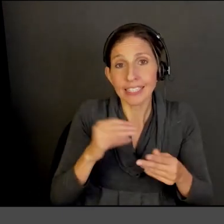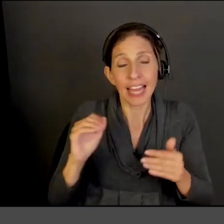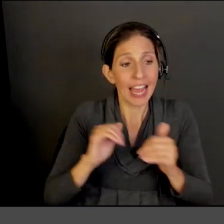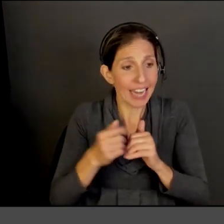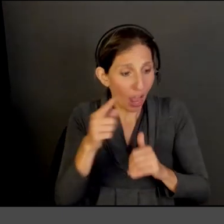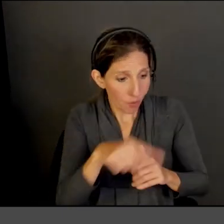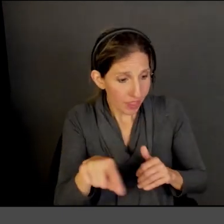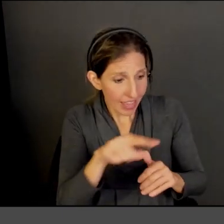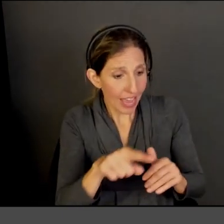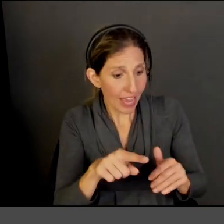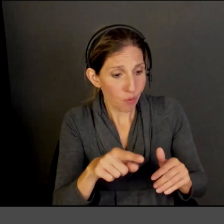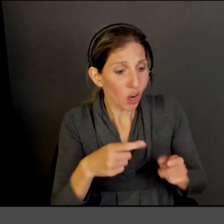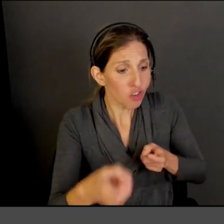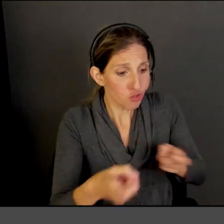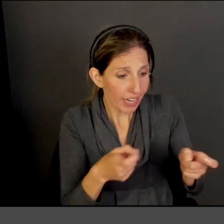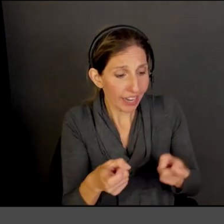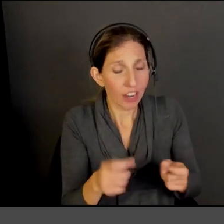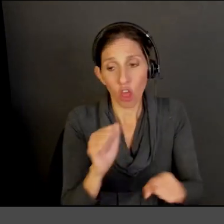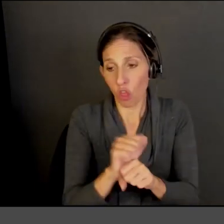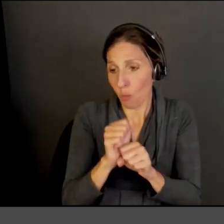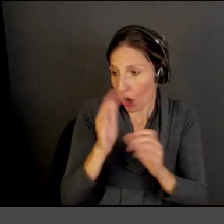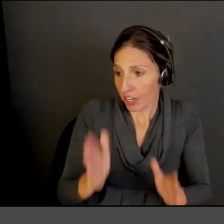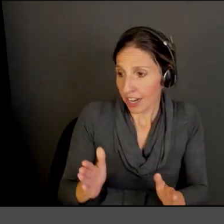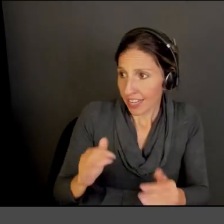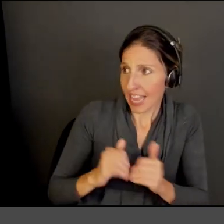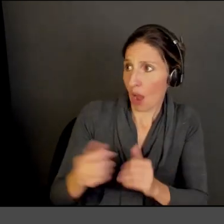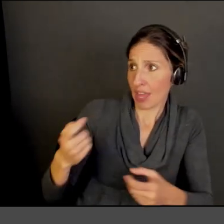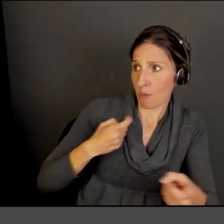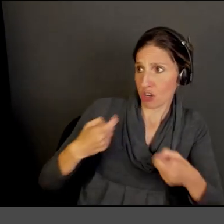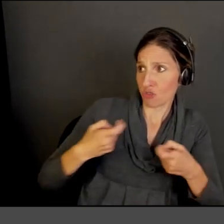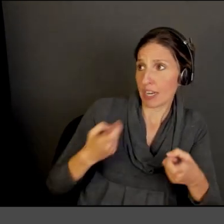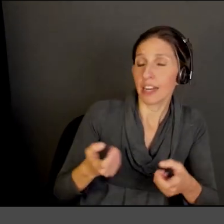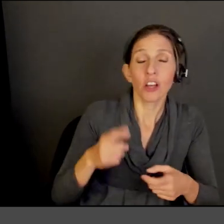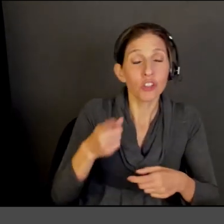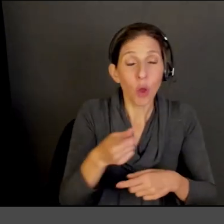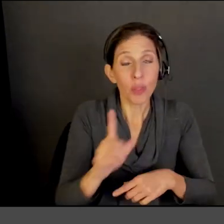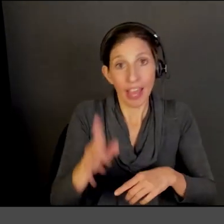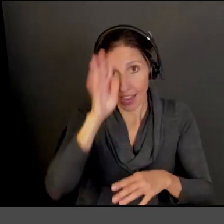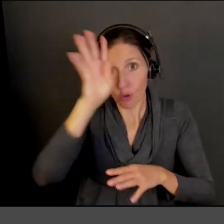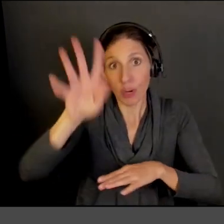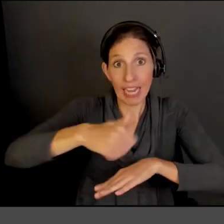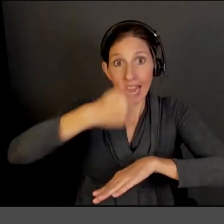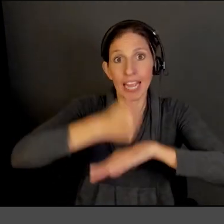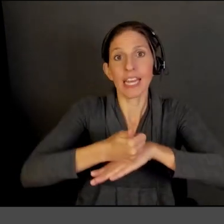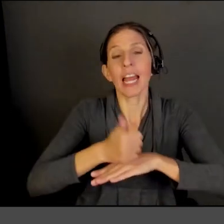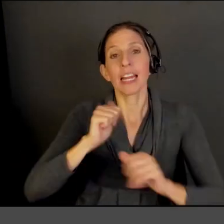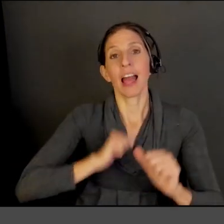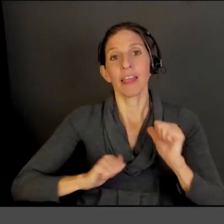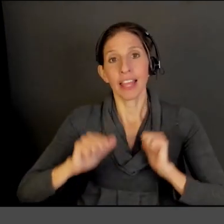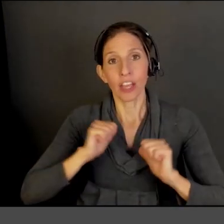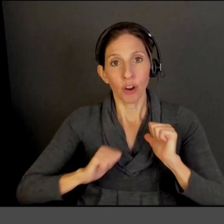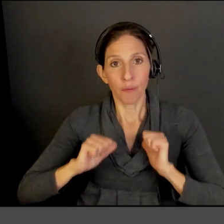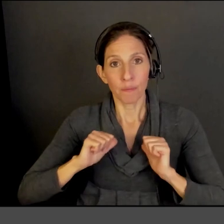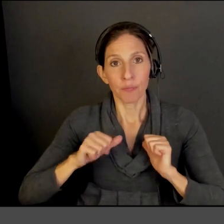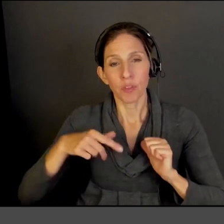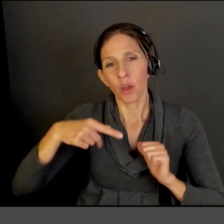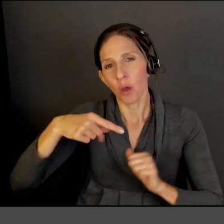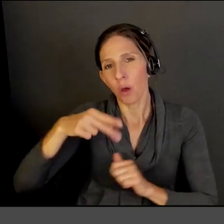SO THEY CREATED A THEATER DANZA AMBULANTE., I THINK THE PUEBLO. AND THEY WERE LIKE, THEY WERE MOVING THEATER.